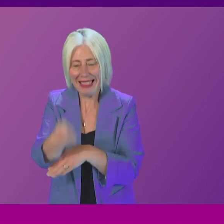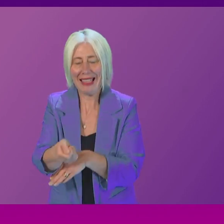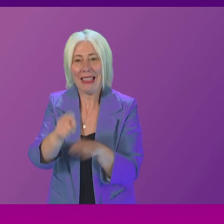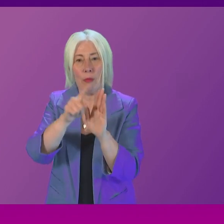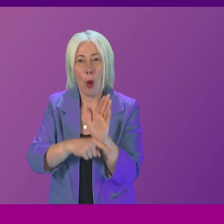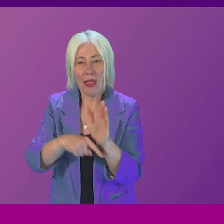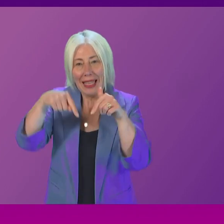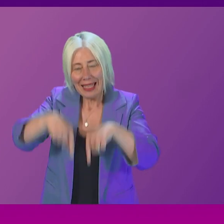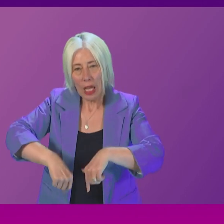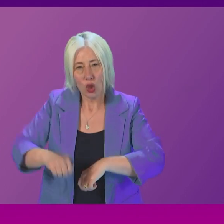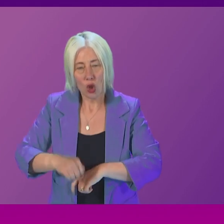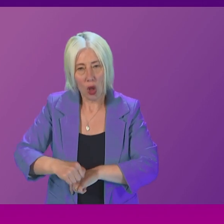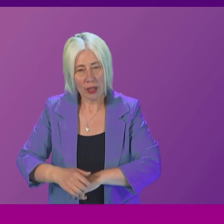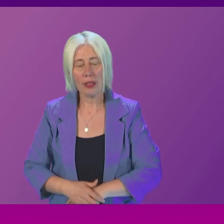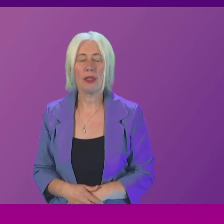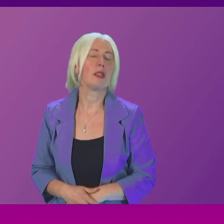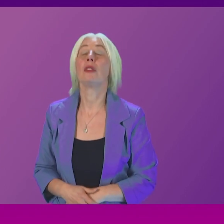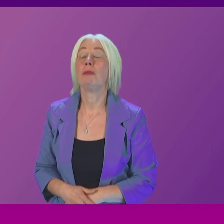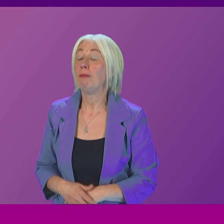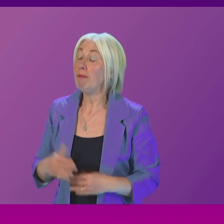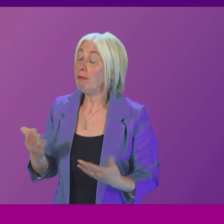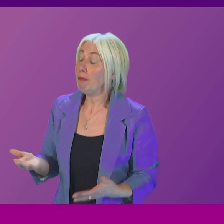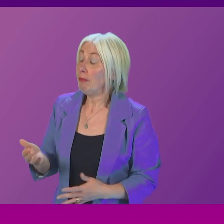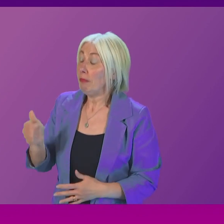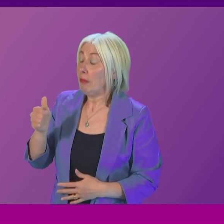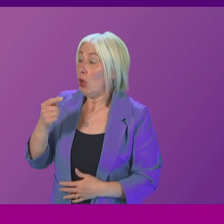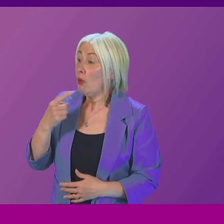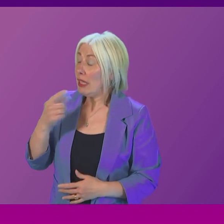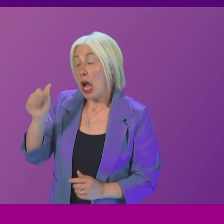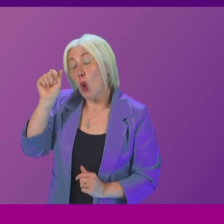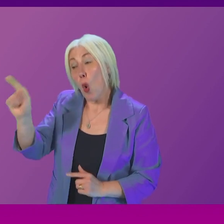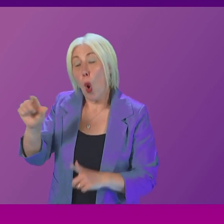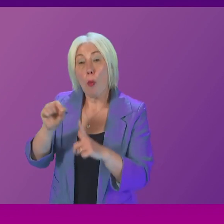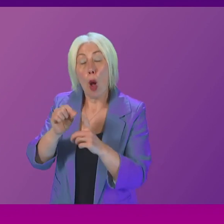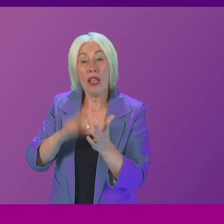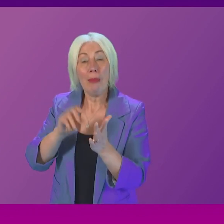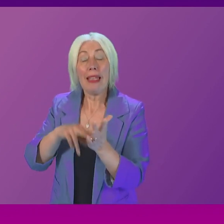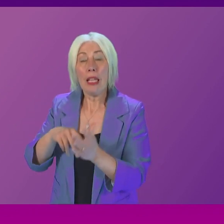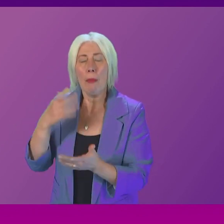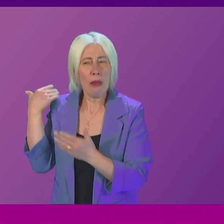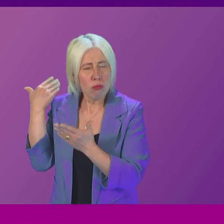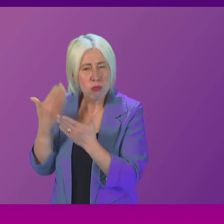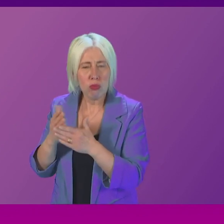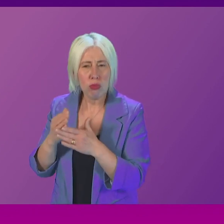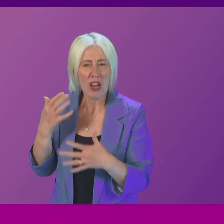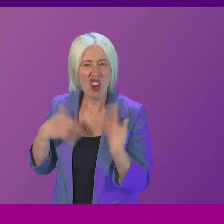I say to Pauline McNeill, whom I know has a long-standing interest in these matters,